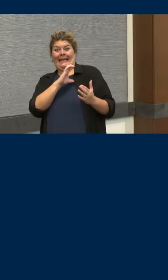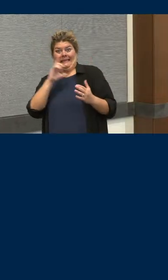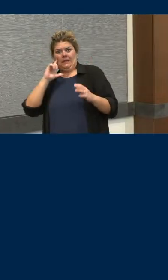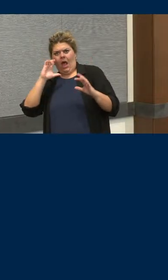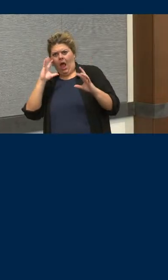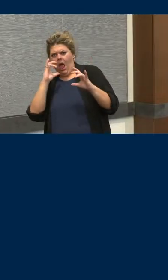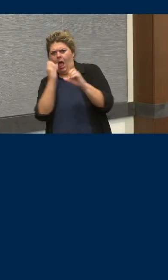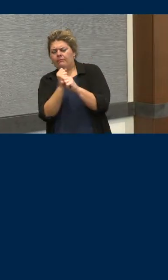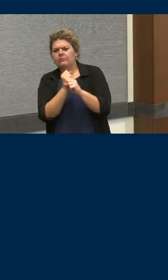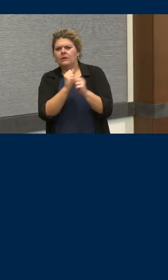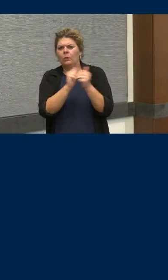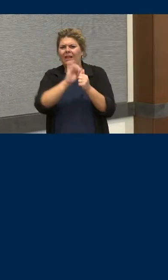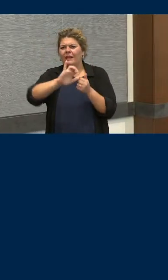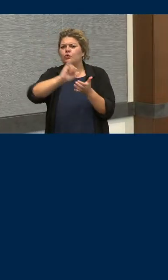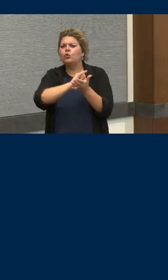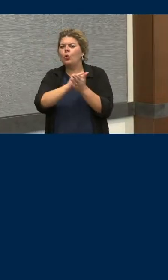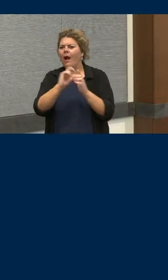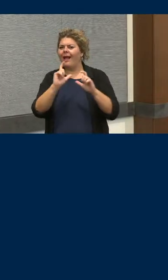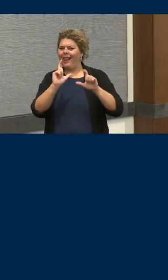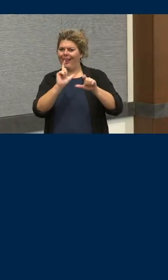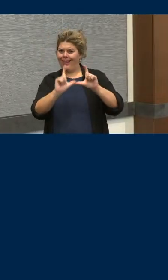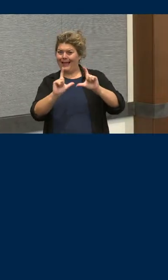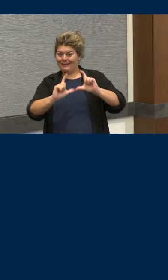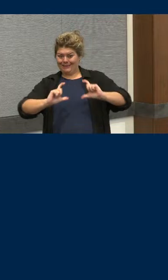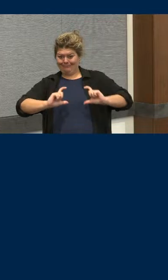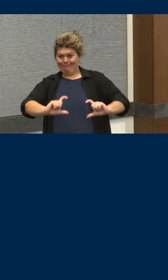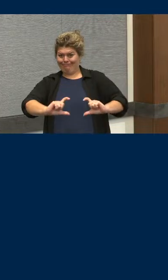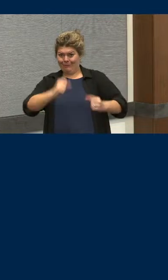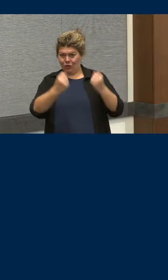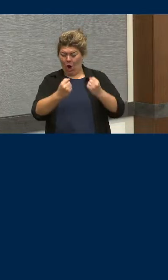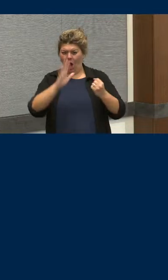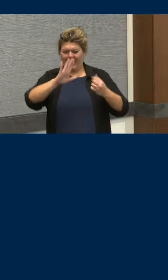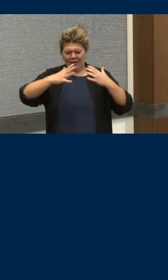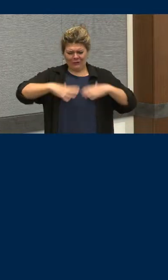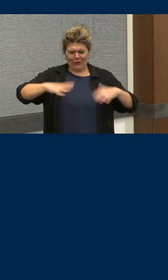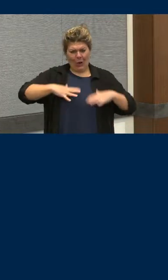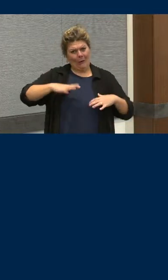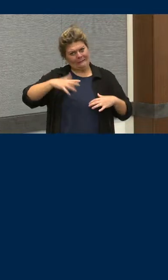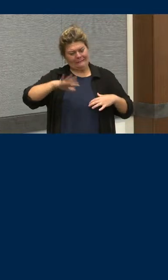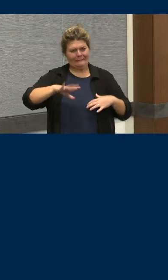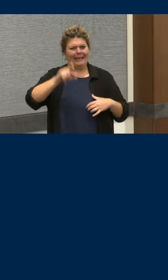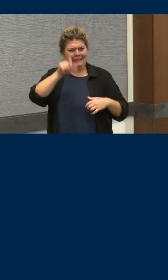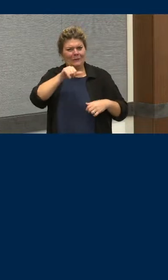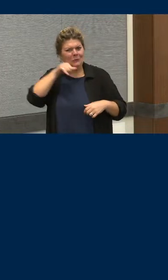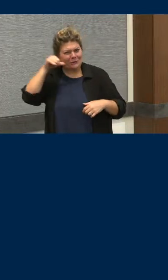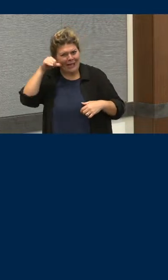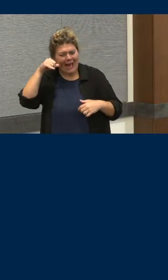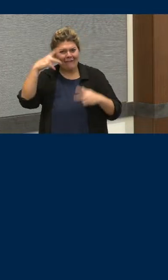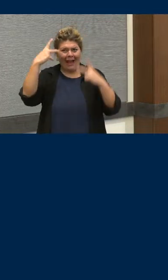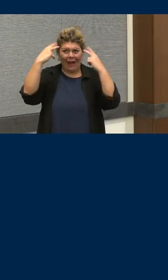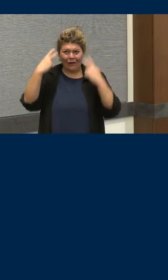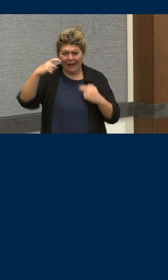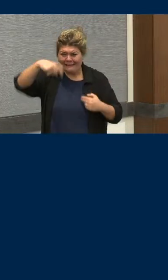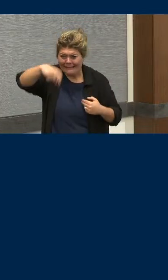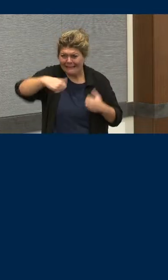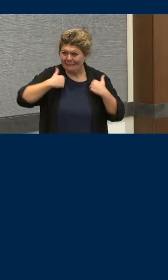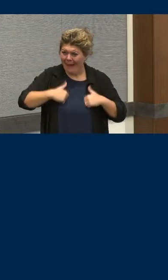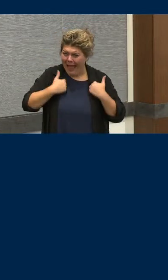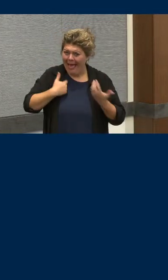plates, shabby dress, and his need of a shave, haircut, and